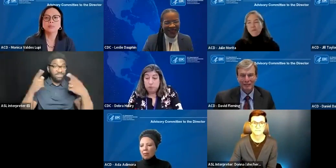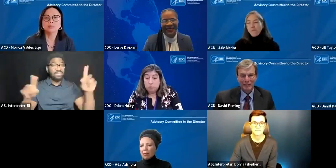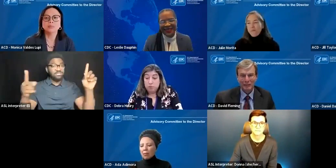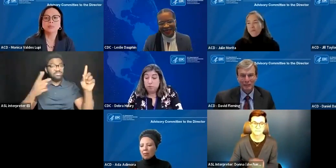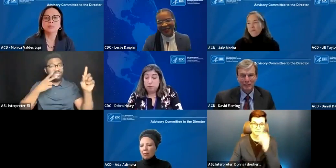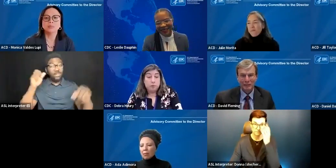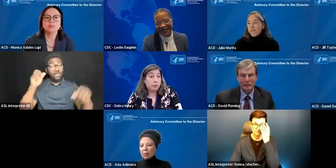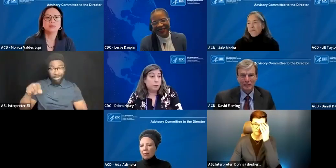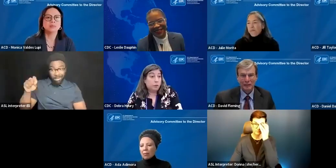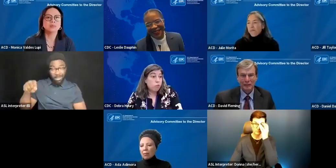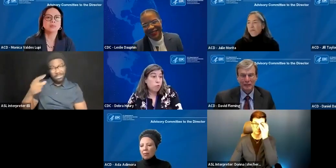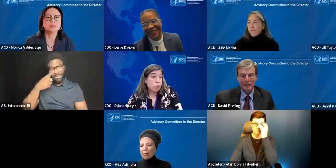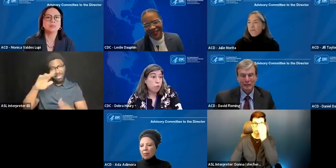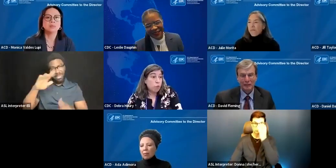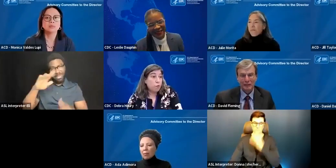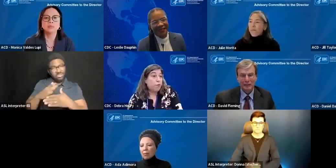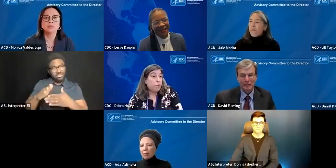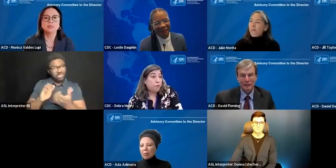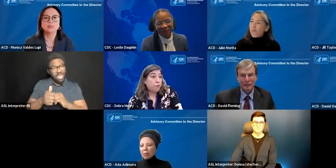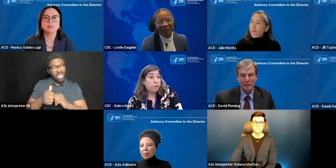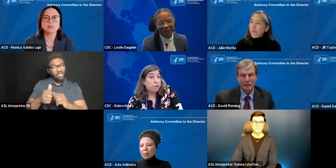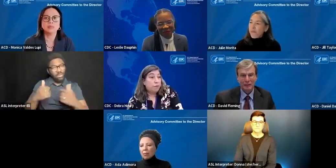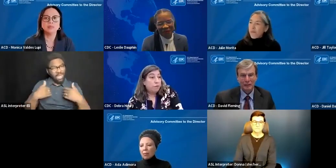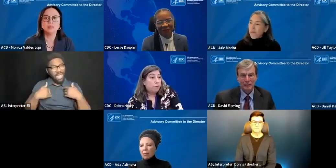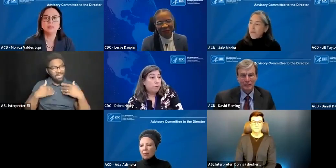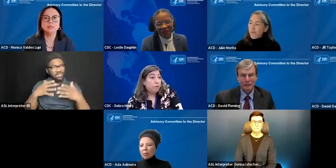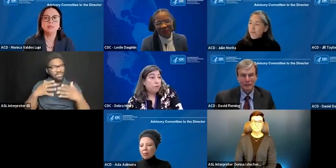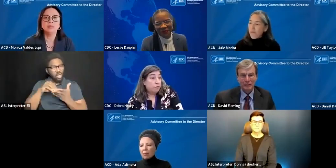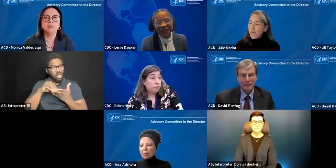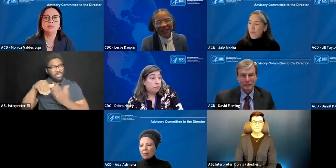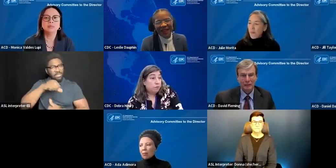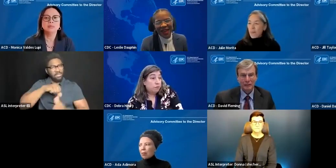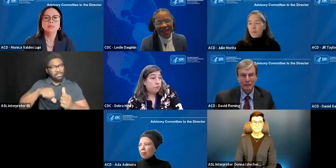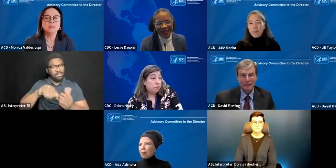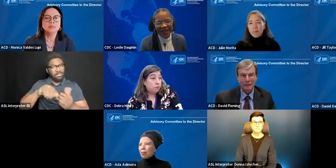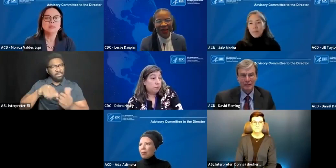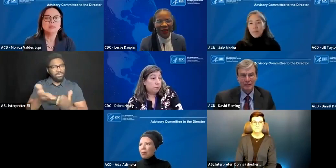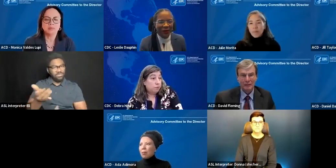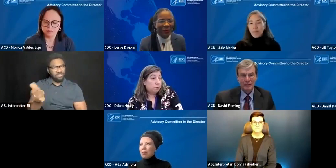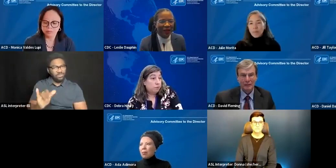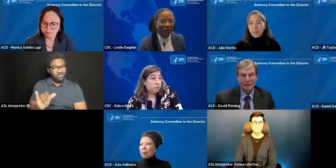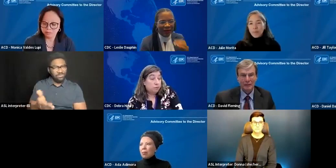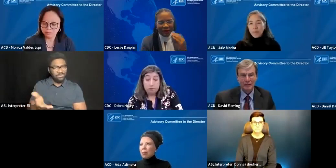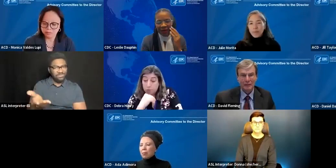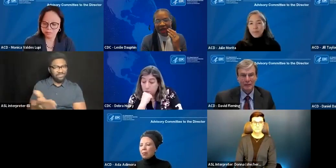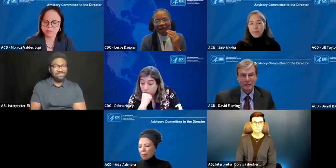of how you'll have a learning community part of the process? Yes. Thank you. I'm glad you raised that.